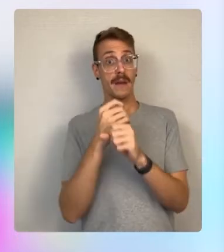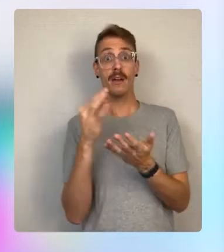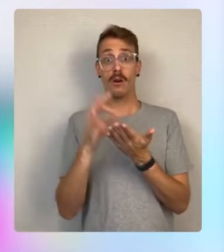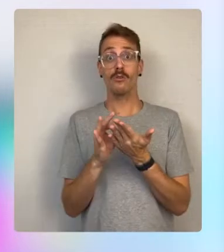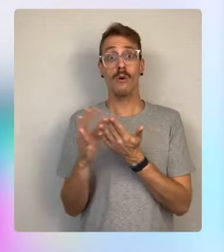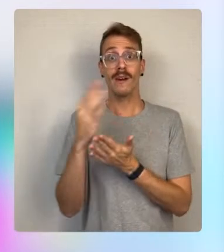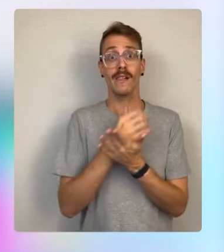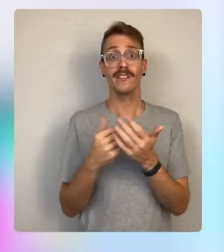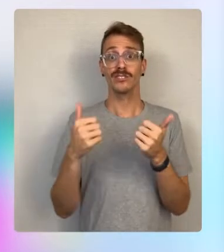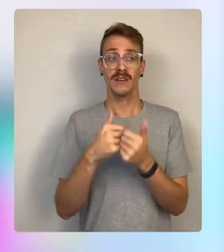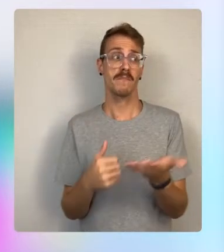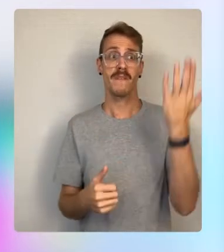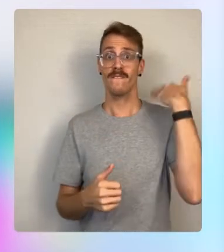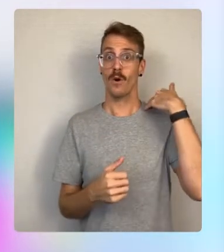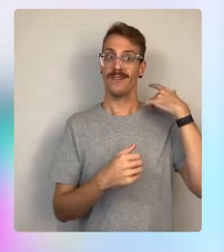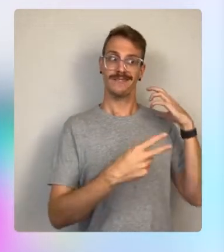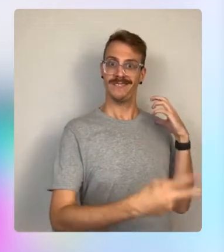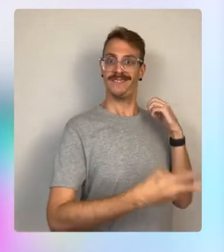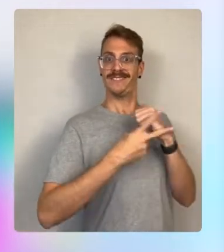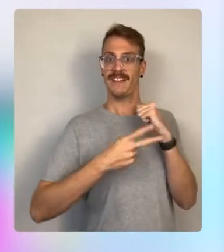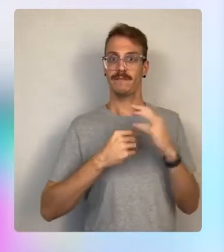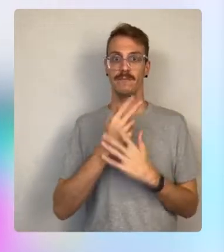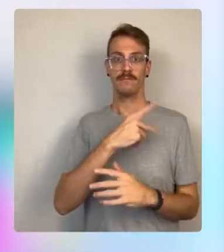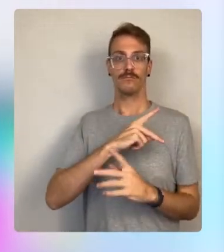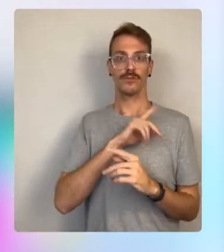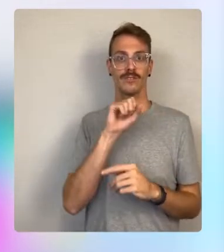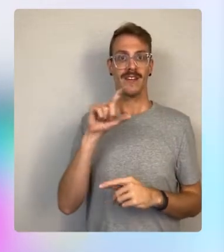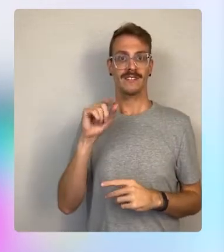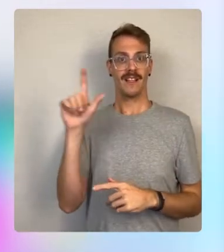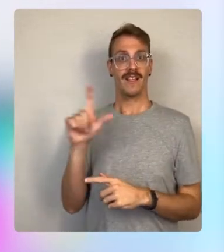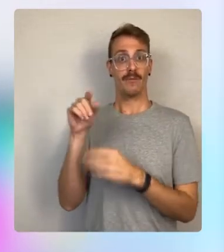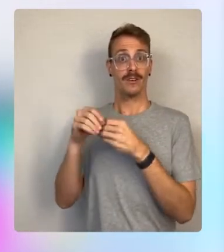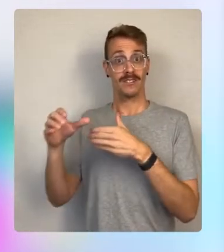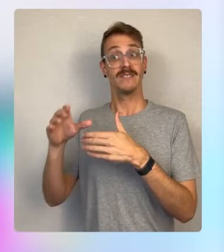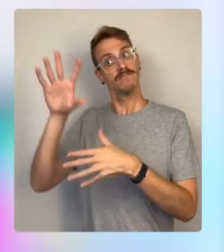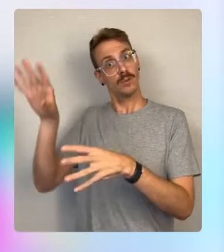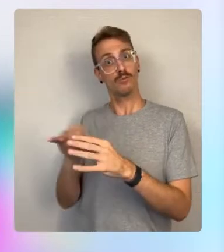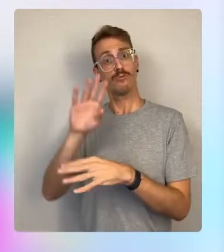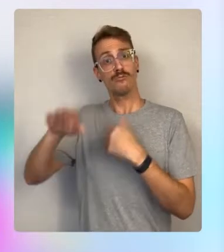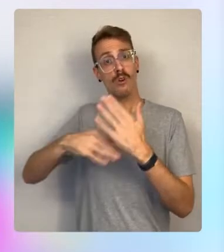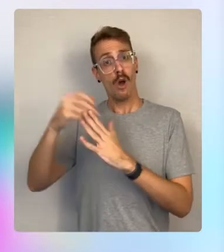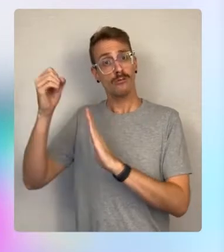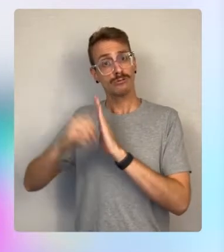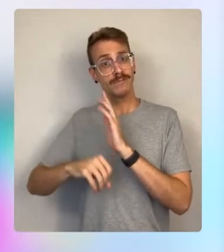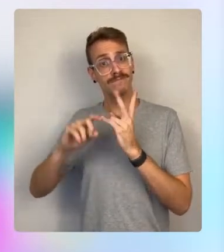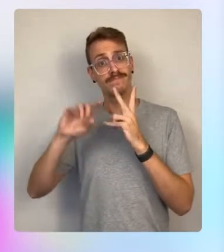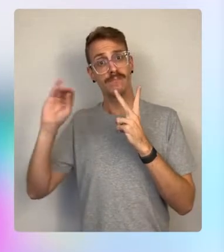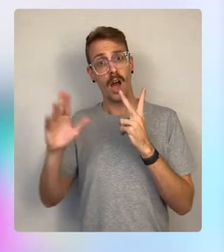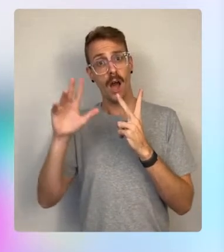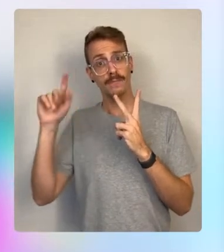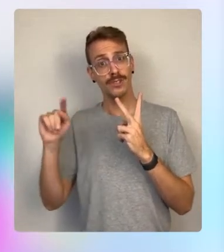and saved it into my personal asset library. This asset includes all the scripts and objects needed for the game to function